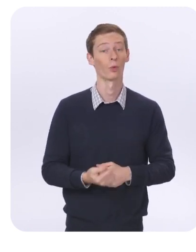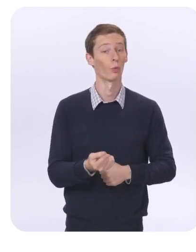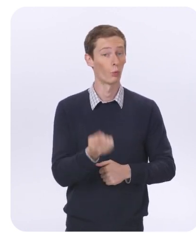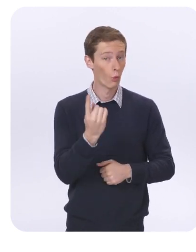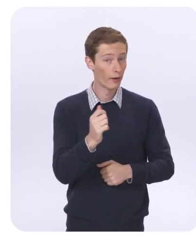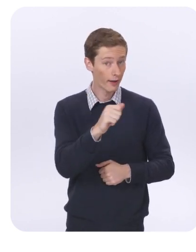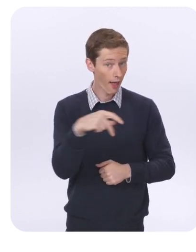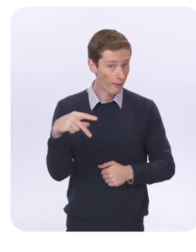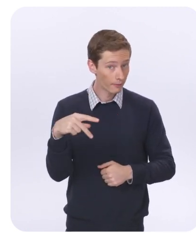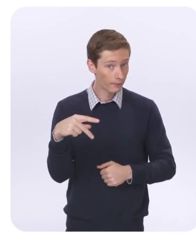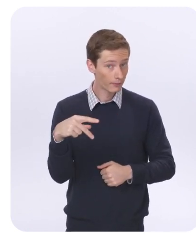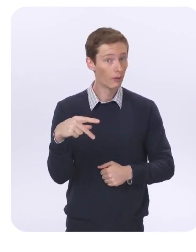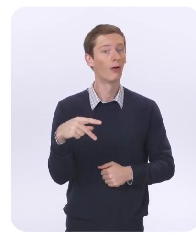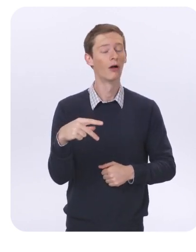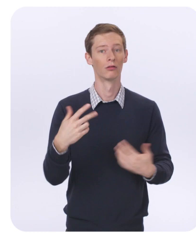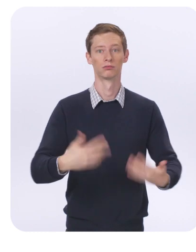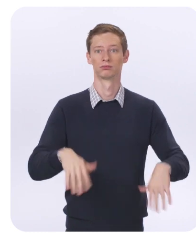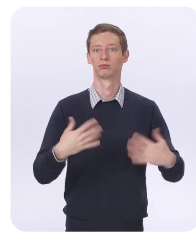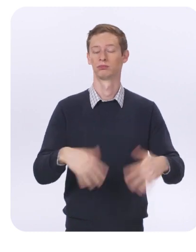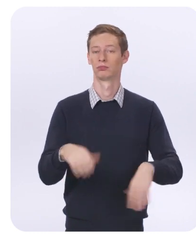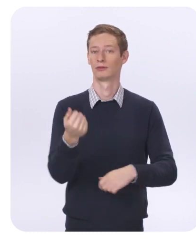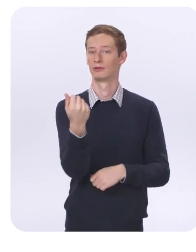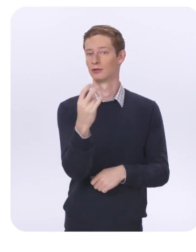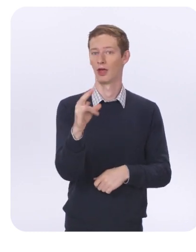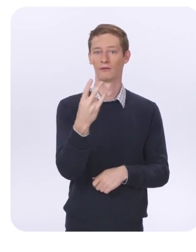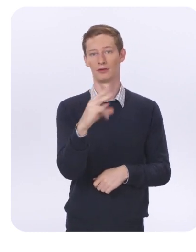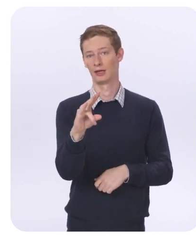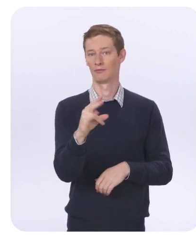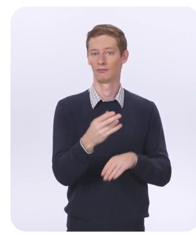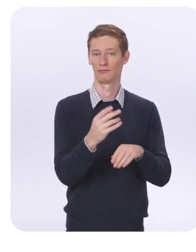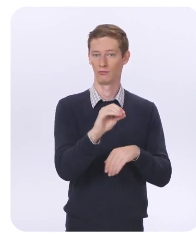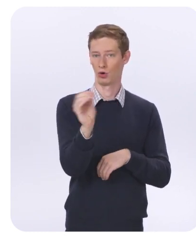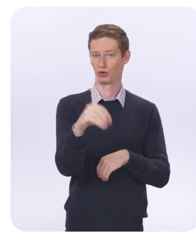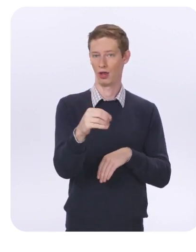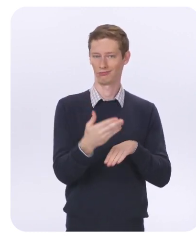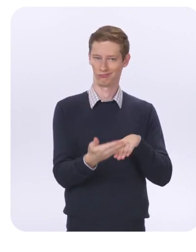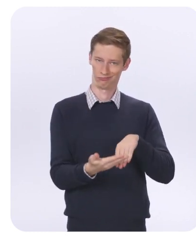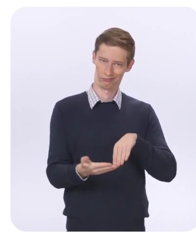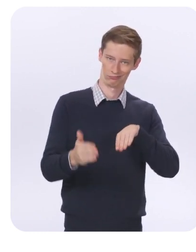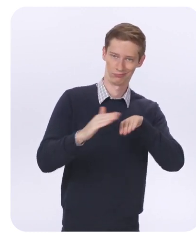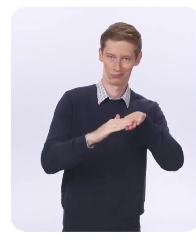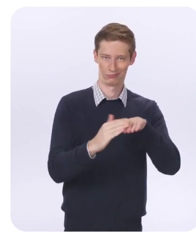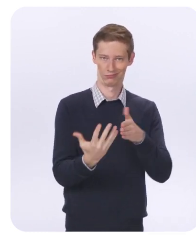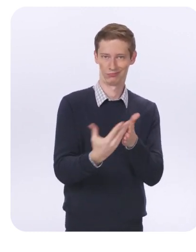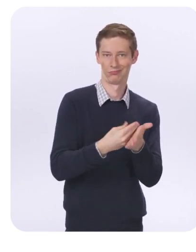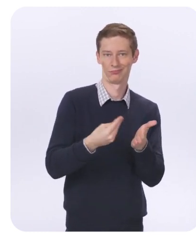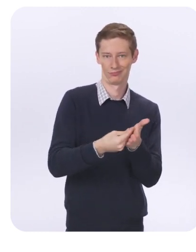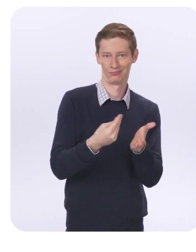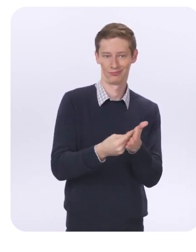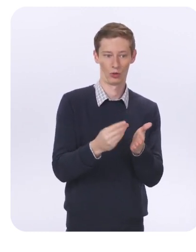we want to empower all developers to be able to provide this experience to Meta Quest users. I talked about the experiment results.